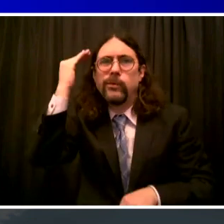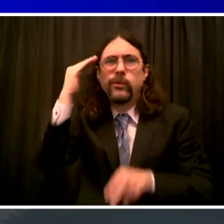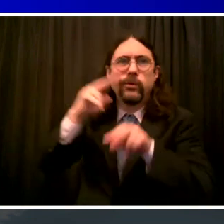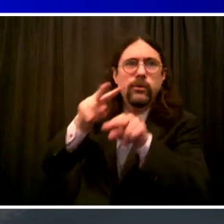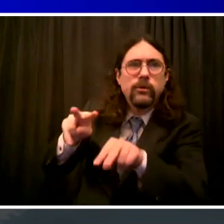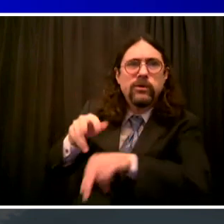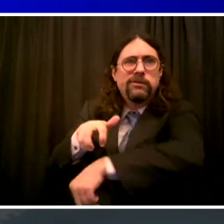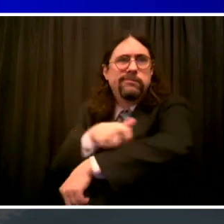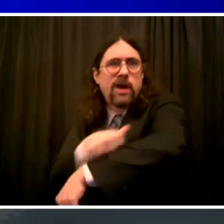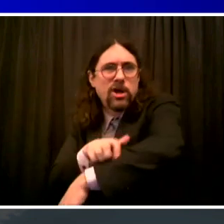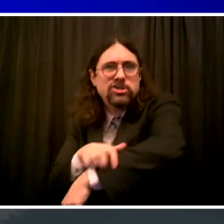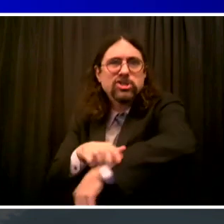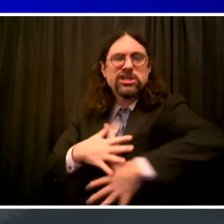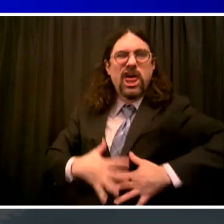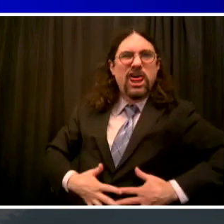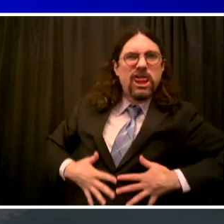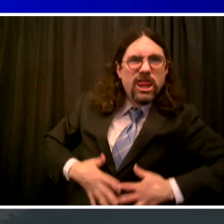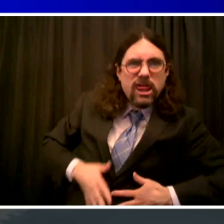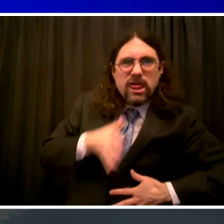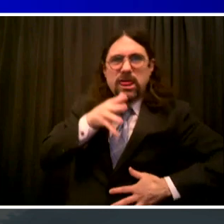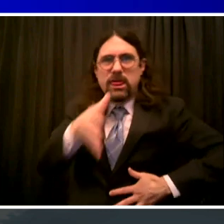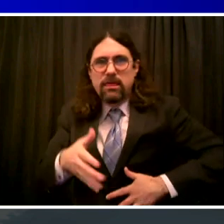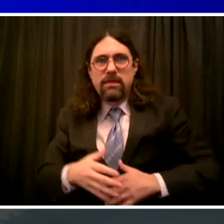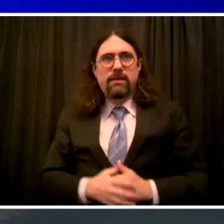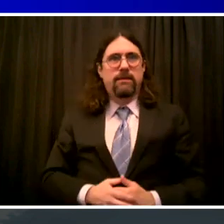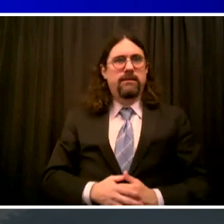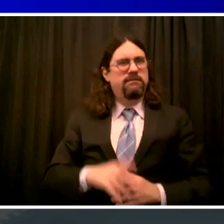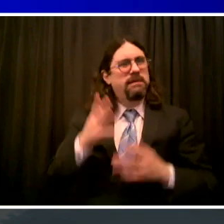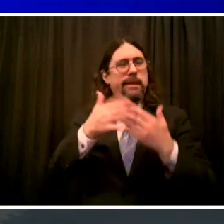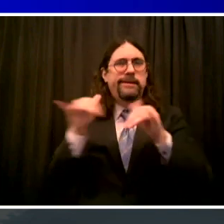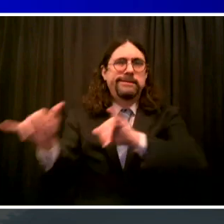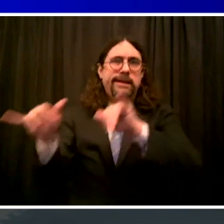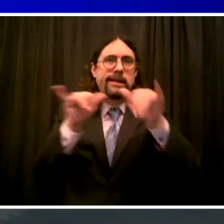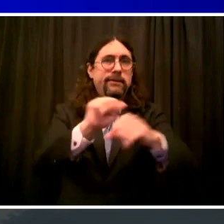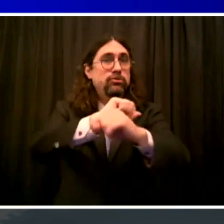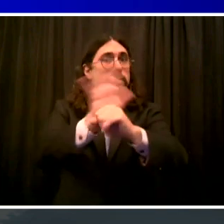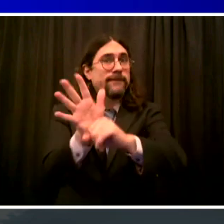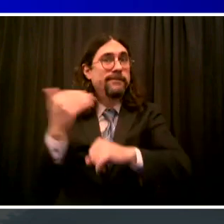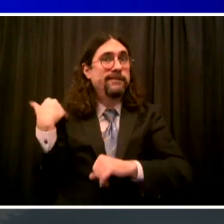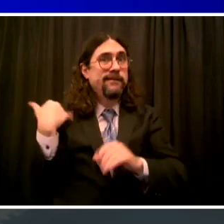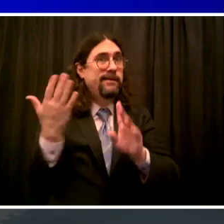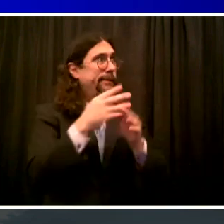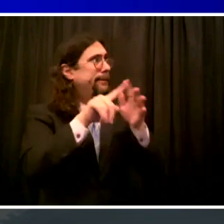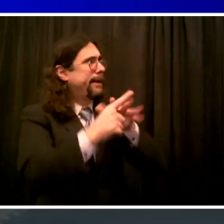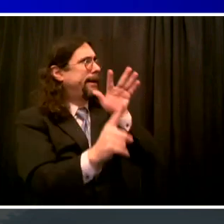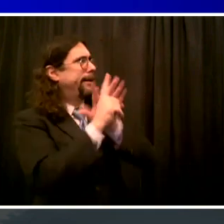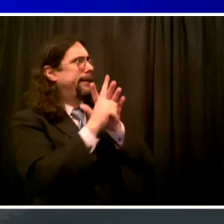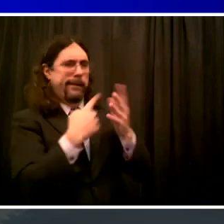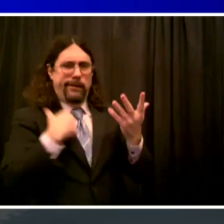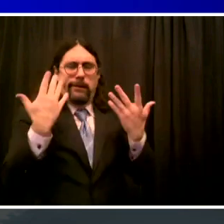SUDDENLY SOMETHGIN HAPPENING FAR AWAY. ANDTH ENO NEDA Y IT WAS HAPPENING HERE. AND EVERYONE HAD TO LEARN ABOUT